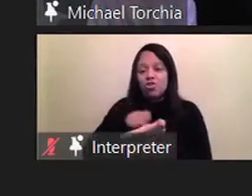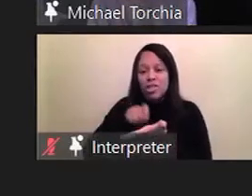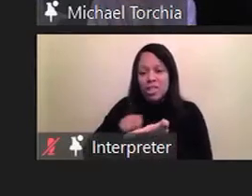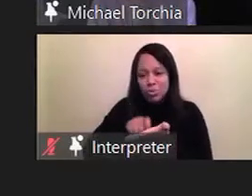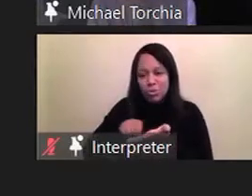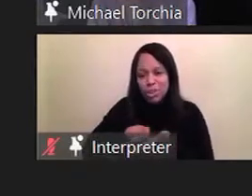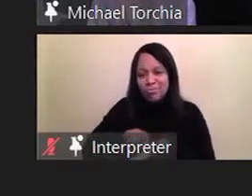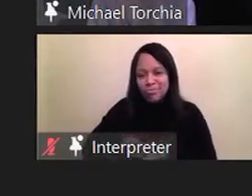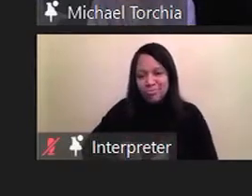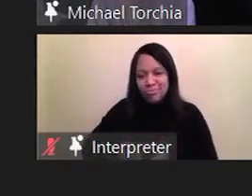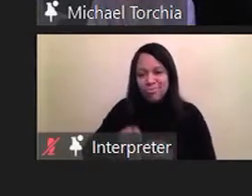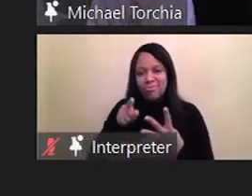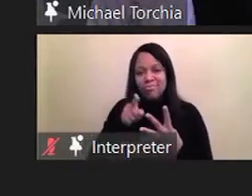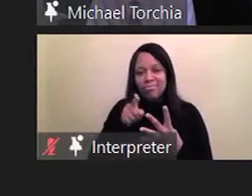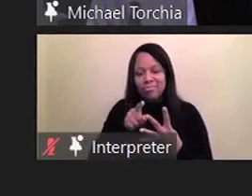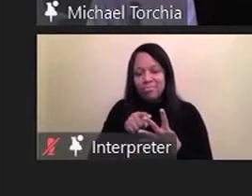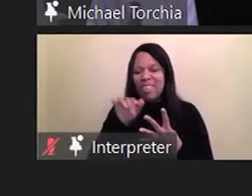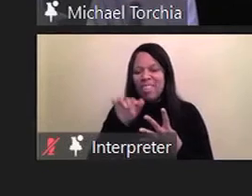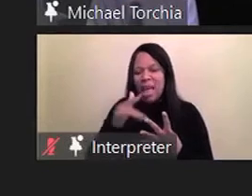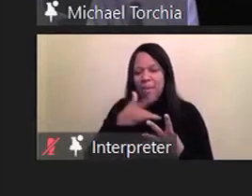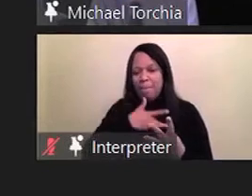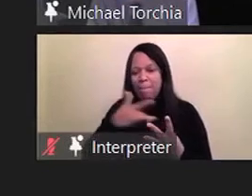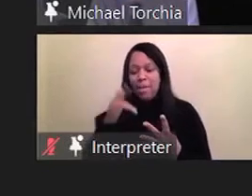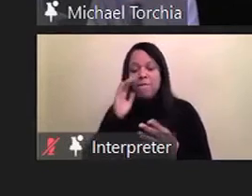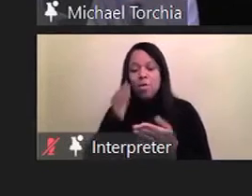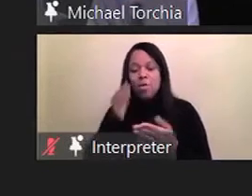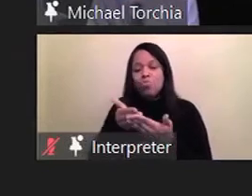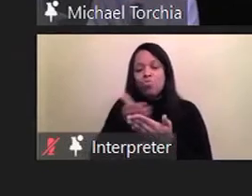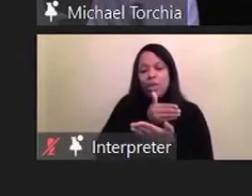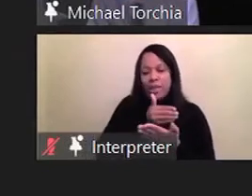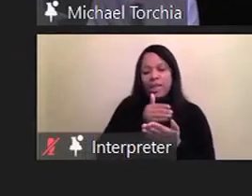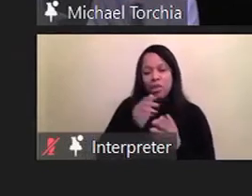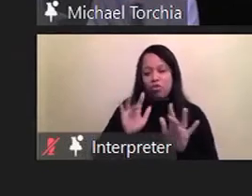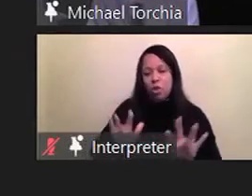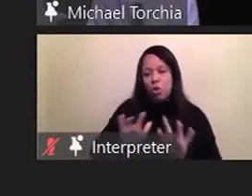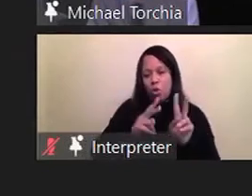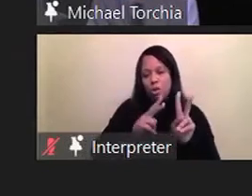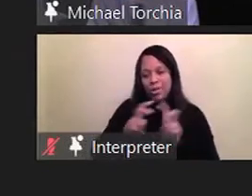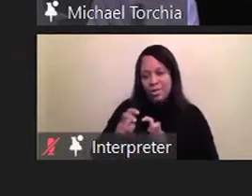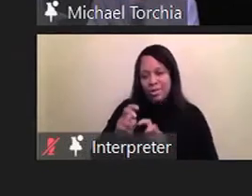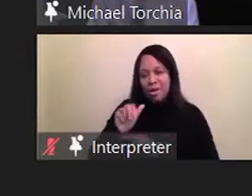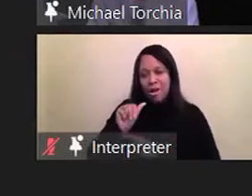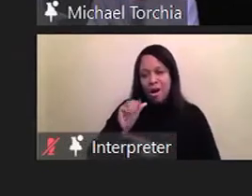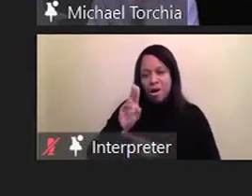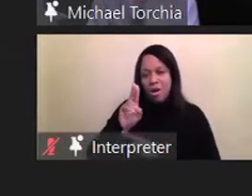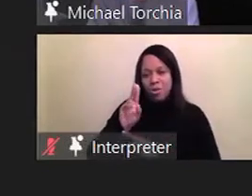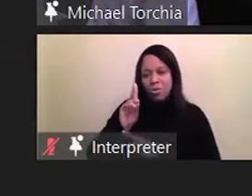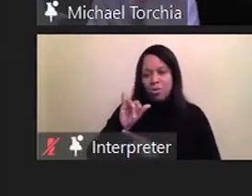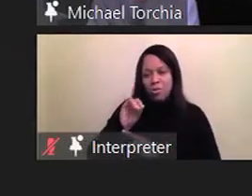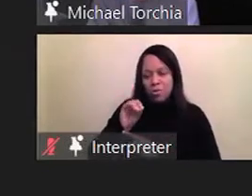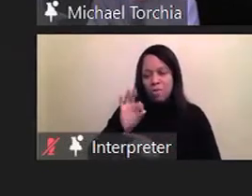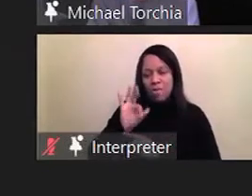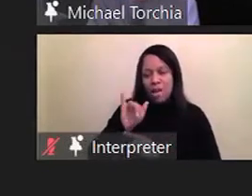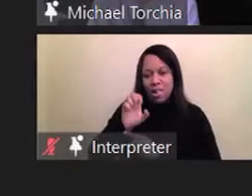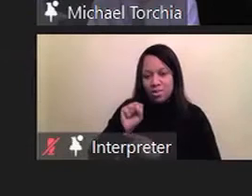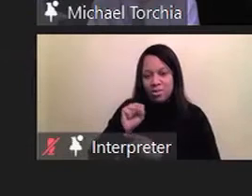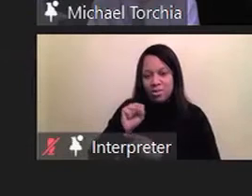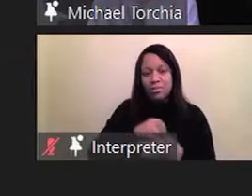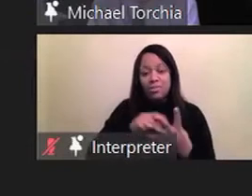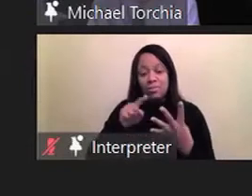So that's primarily for prerecorded audio files. The third is qualified interpreters, on-site